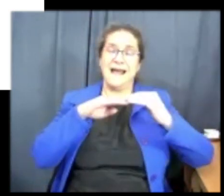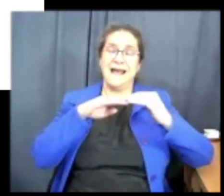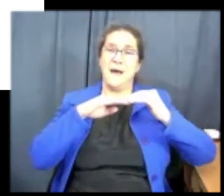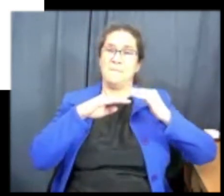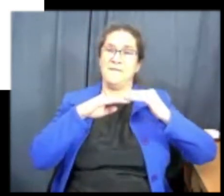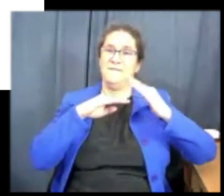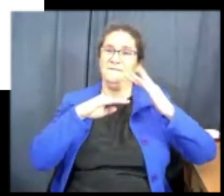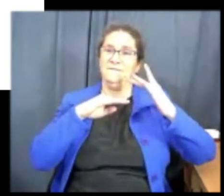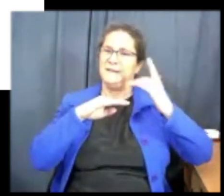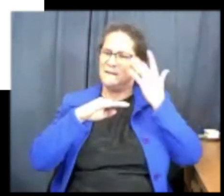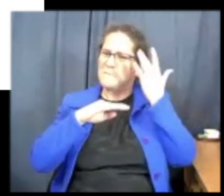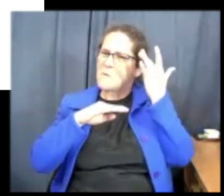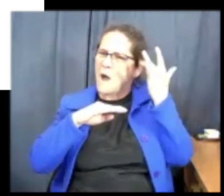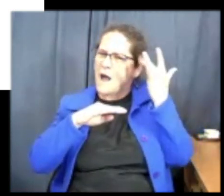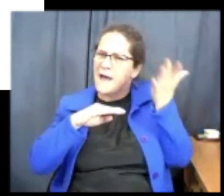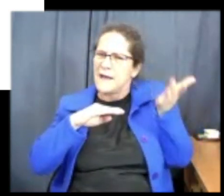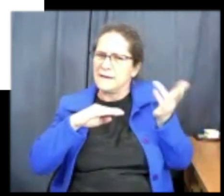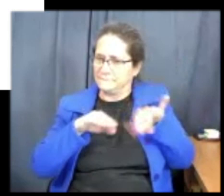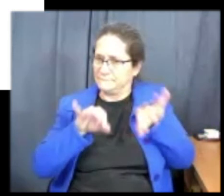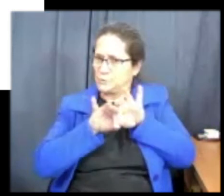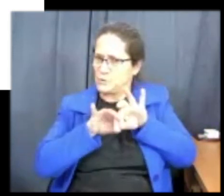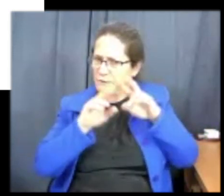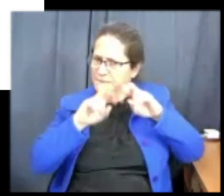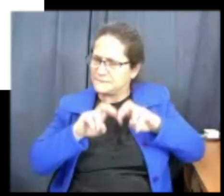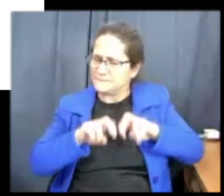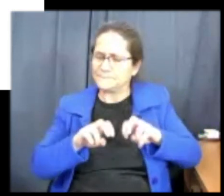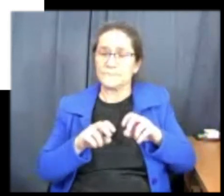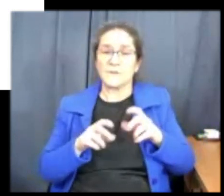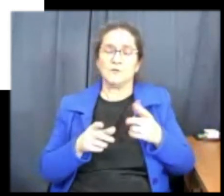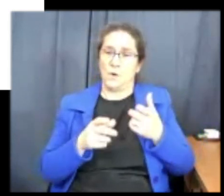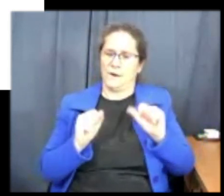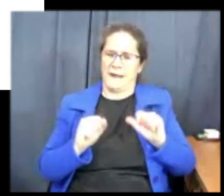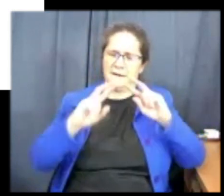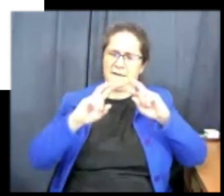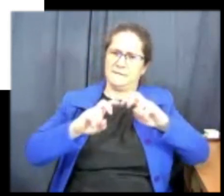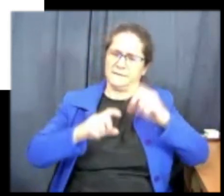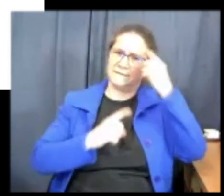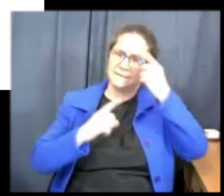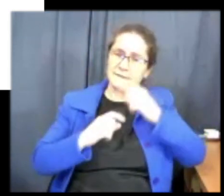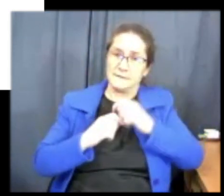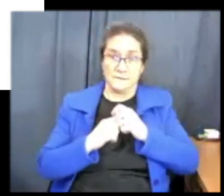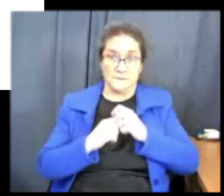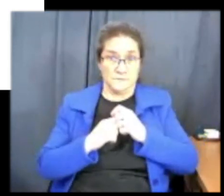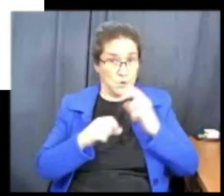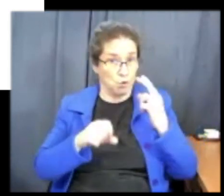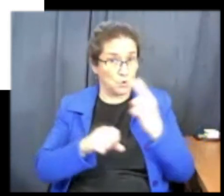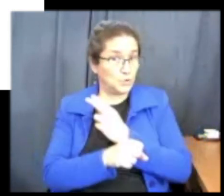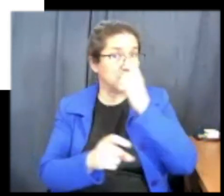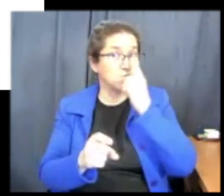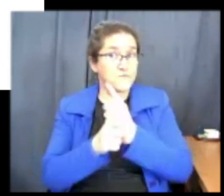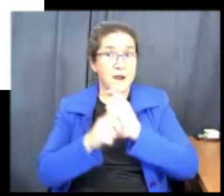And so a couple of things you can look at this data for is are we using the right assessments for this group of learners?